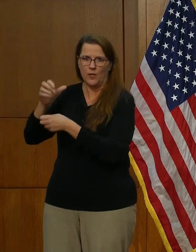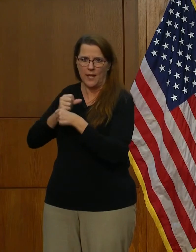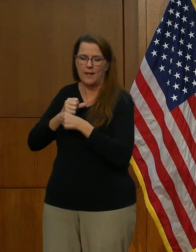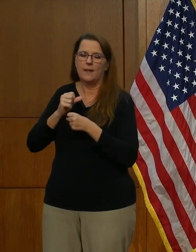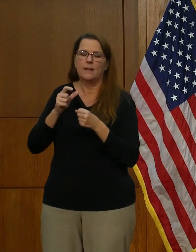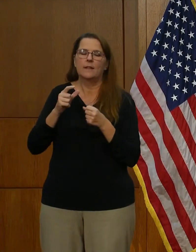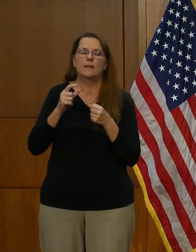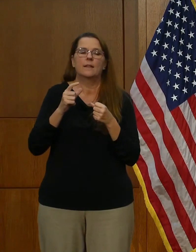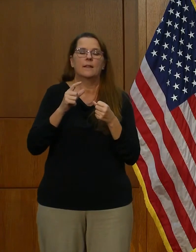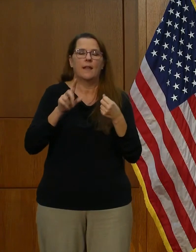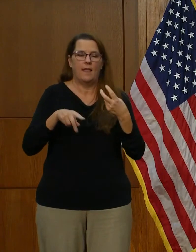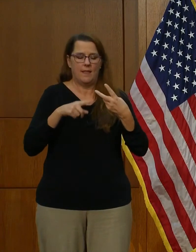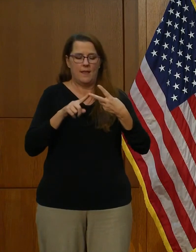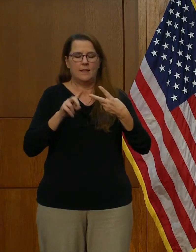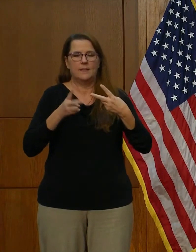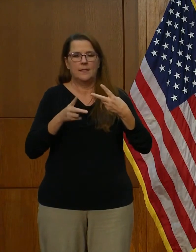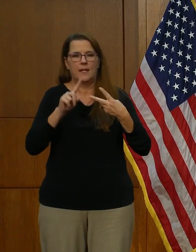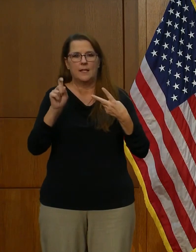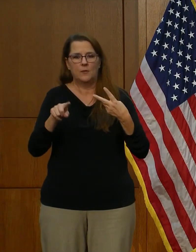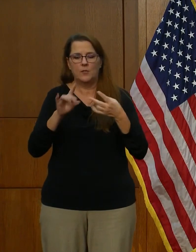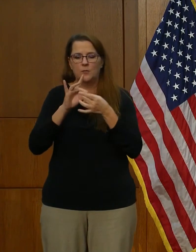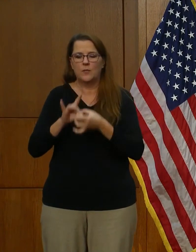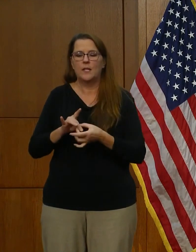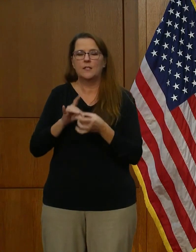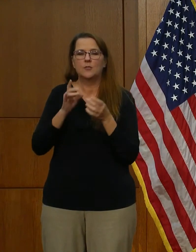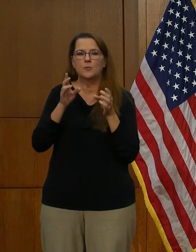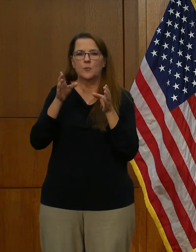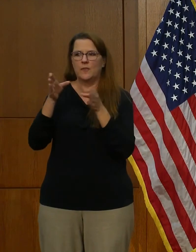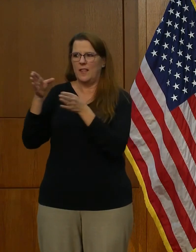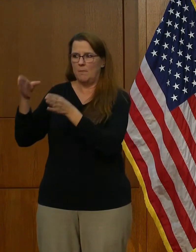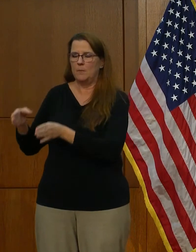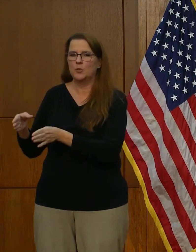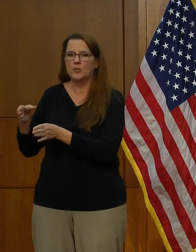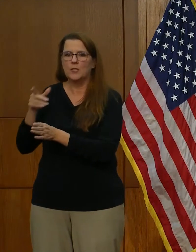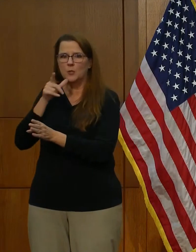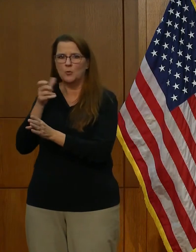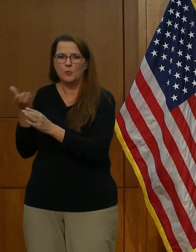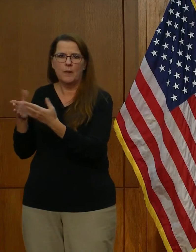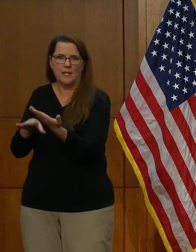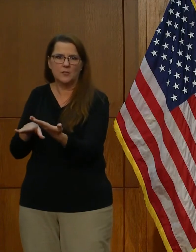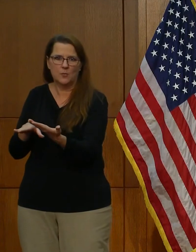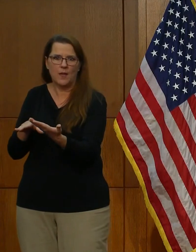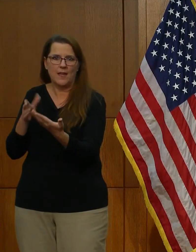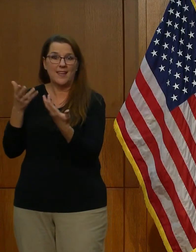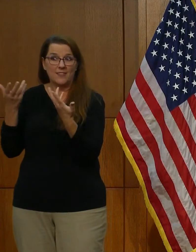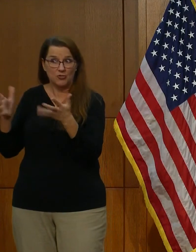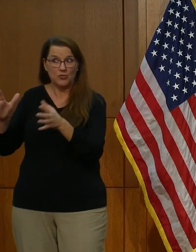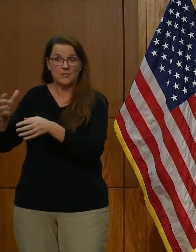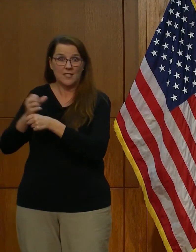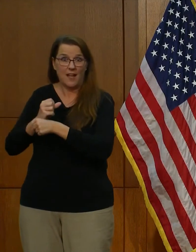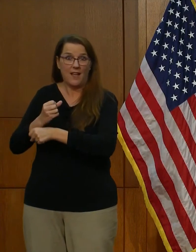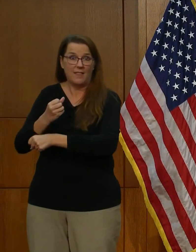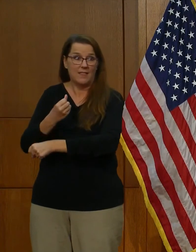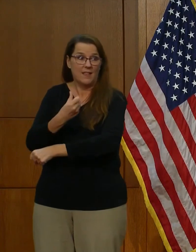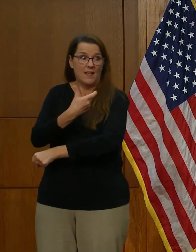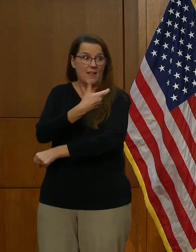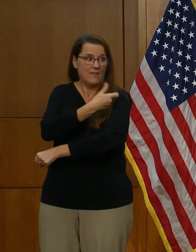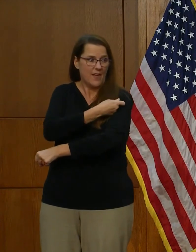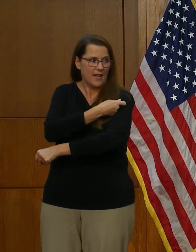FEW WEEKS AND MONTHS, AND THEN I THINK THE SECOND QUESTION WAS